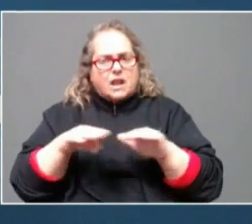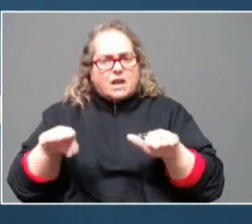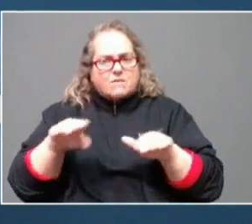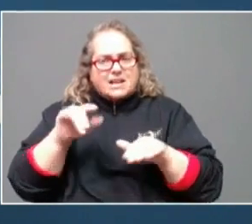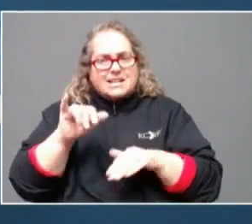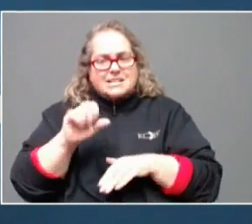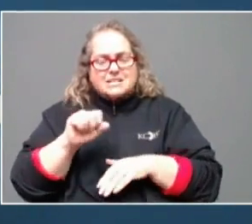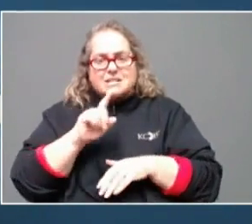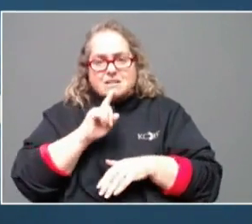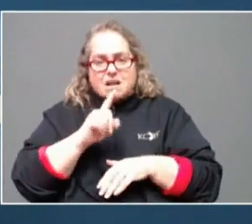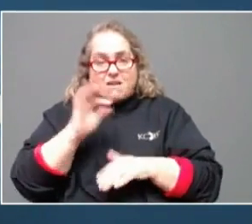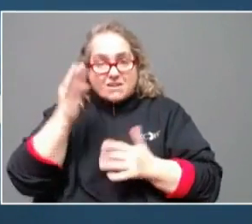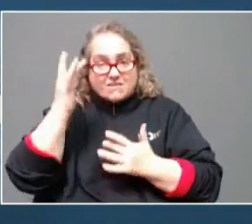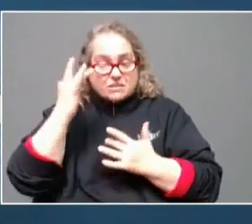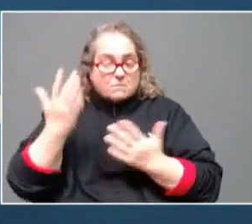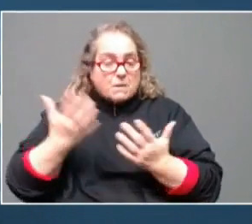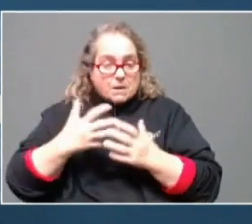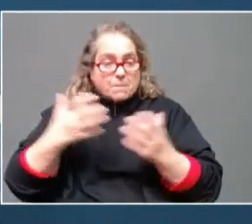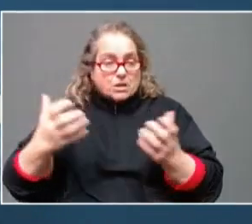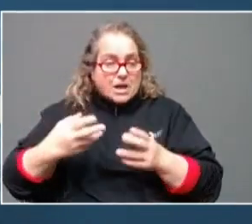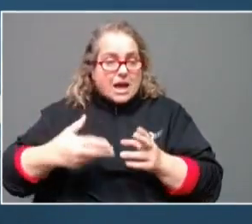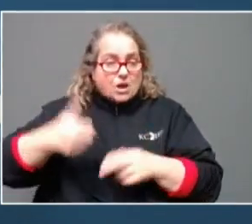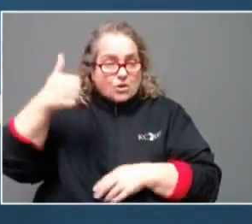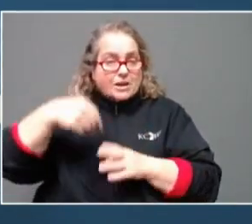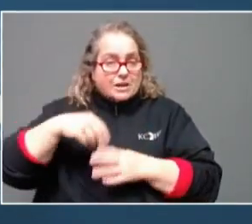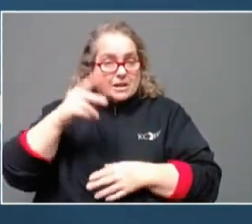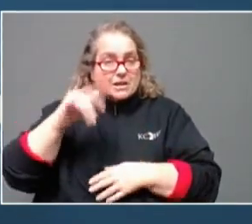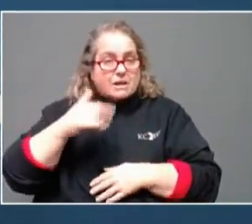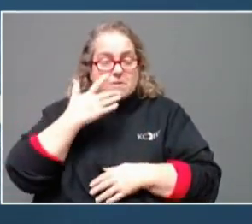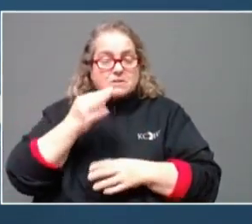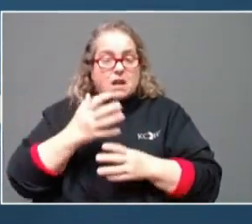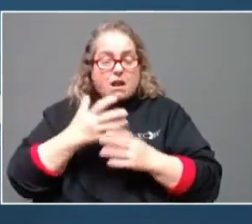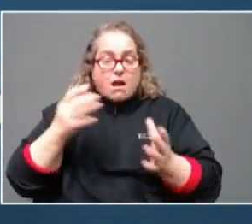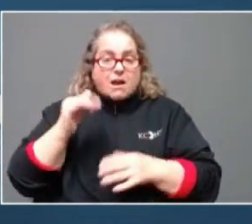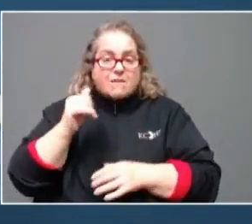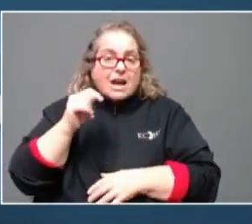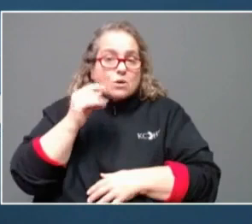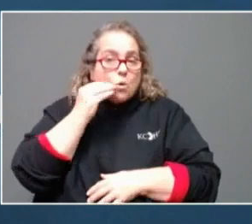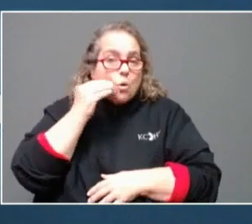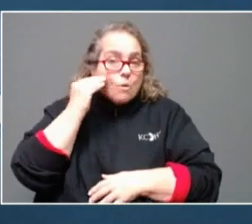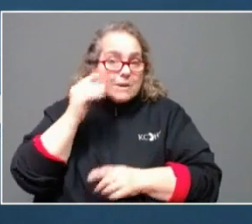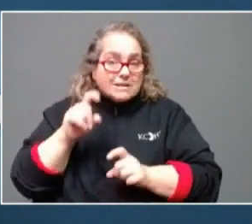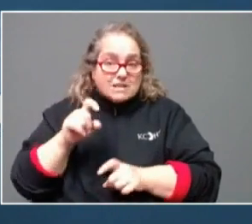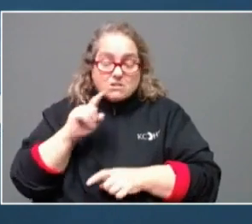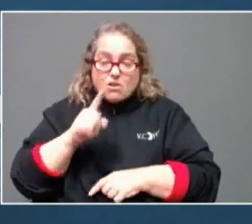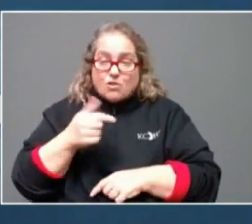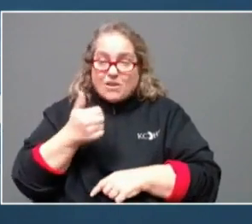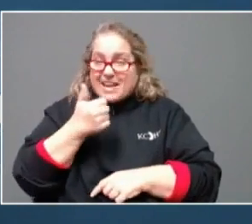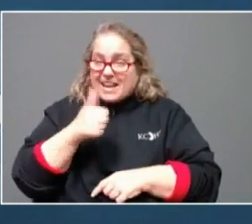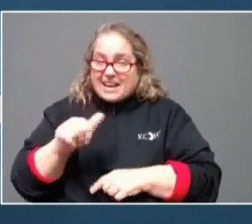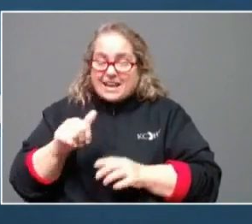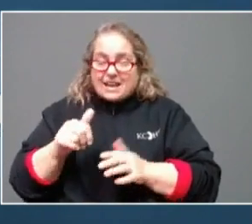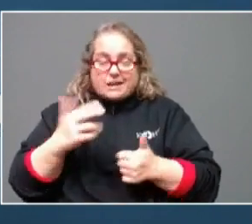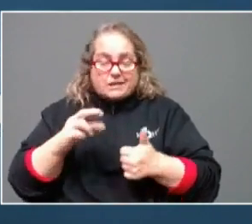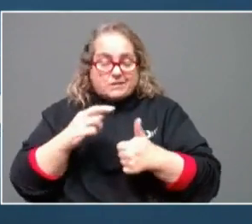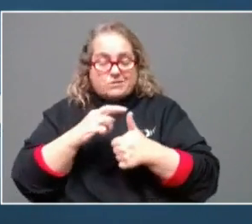probably much higher in Kentucky because of all the at home tests. Are there any sort of rule of thumb estimates on how much higher it is? Or